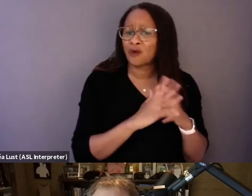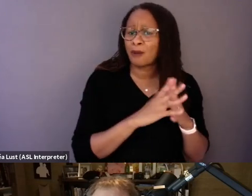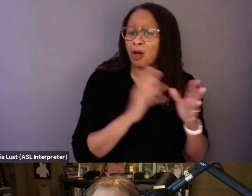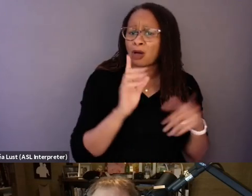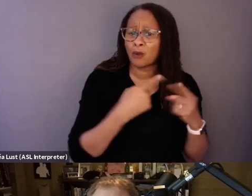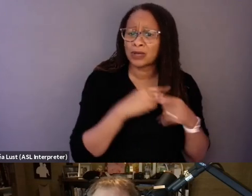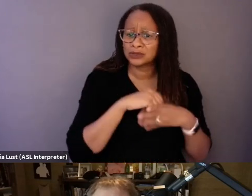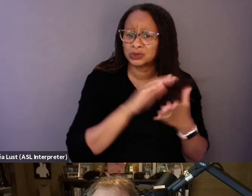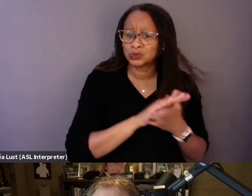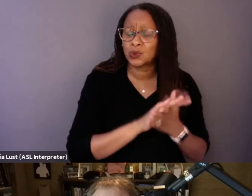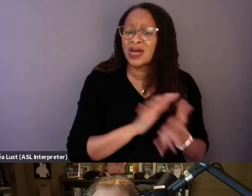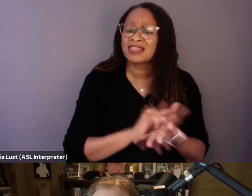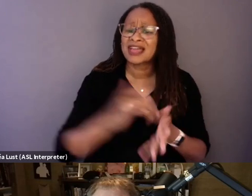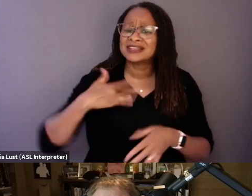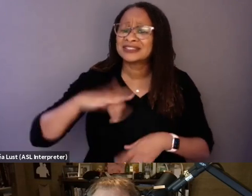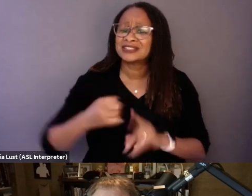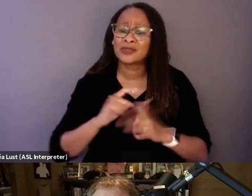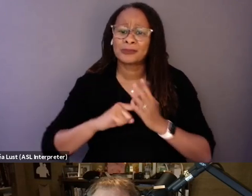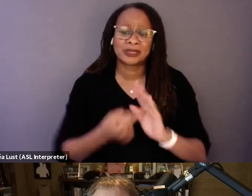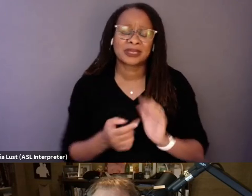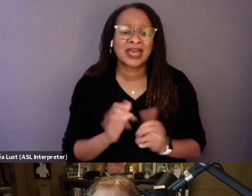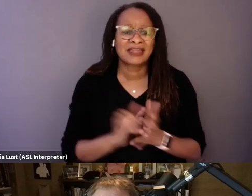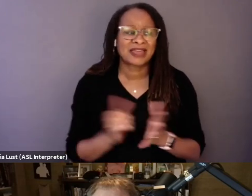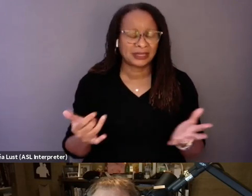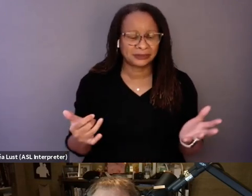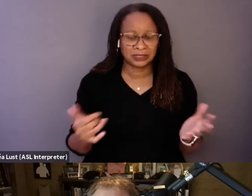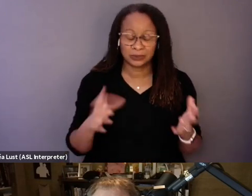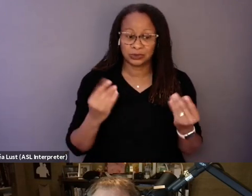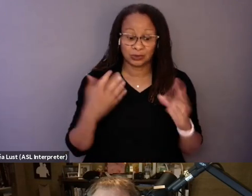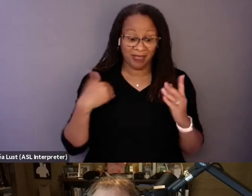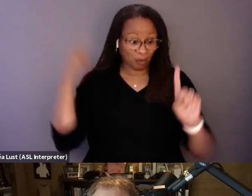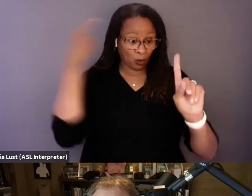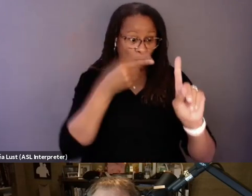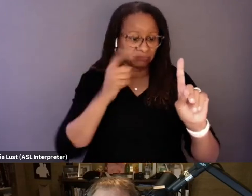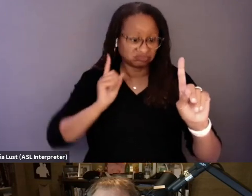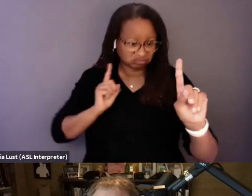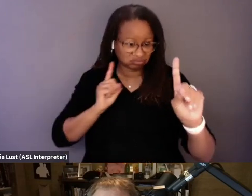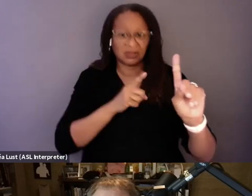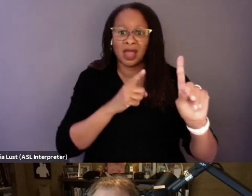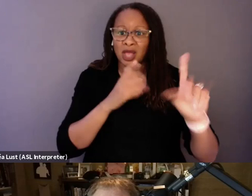That sort of sense of even from the beginning there was this sense of he would kind of set out to do something and do it and that sort of,